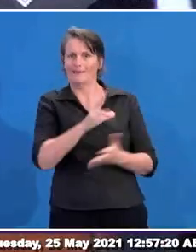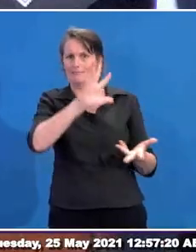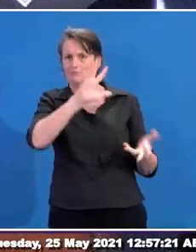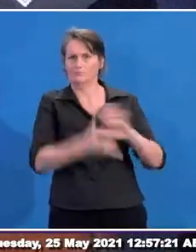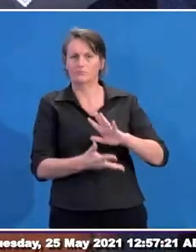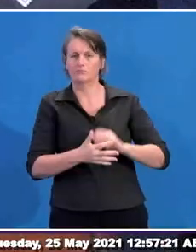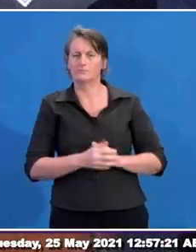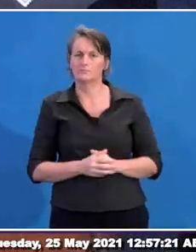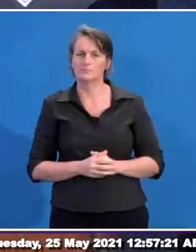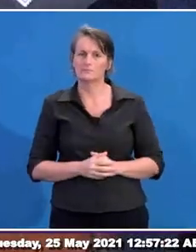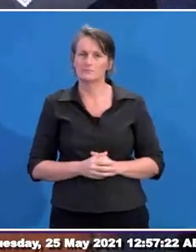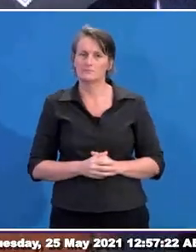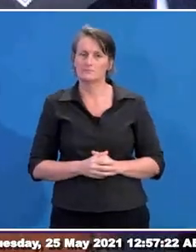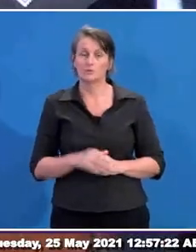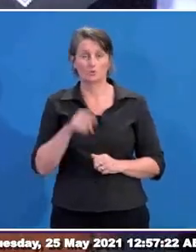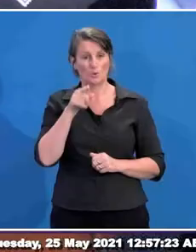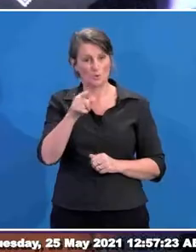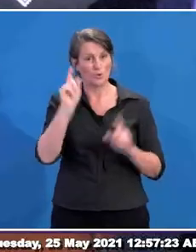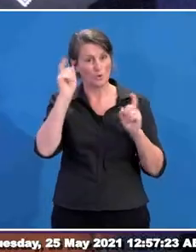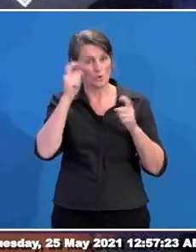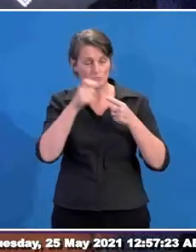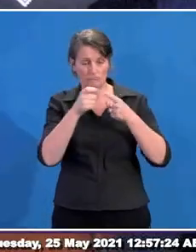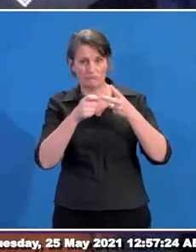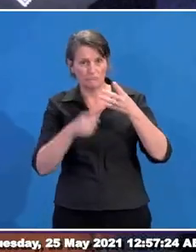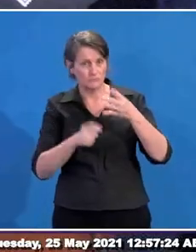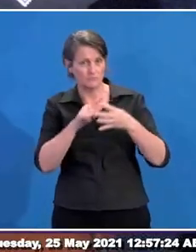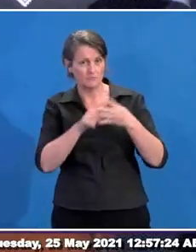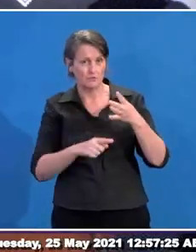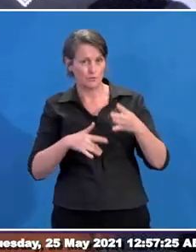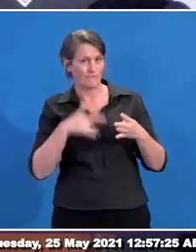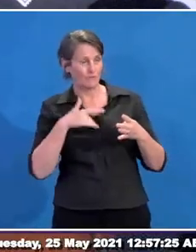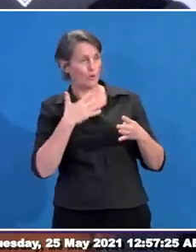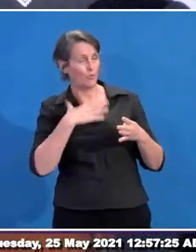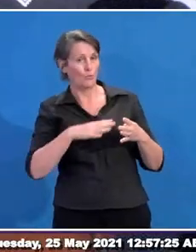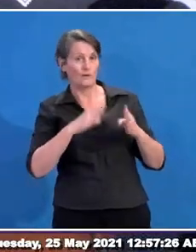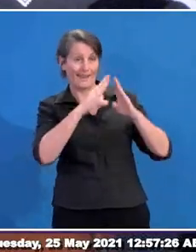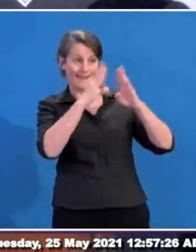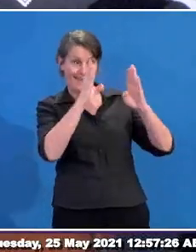Some of your concerns are stability in the house in terms of a house